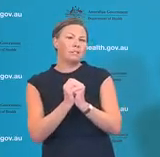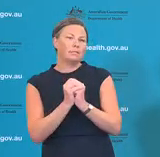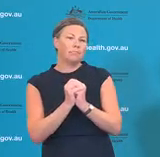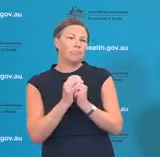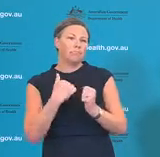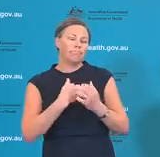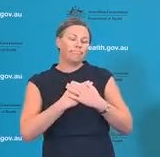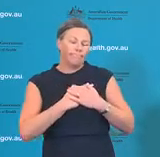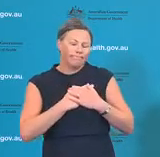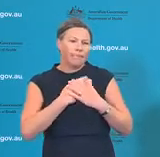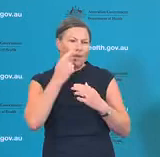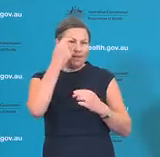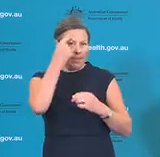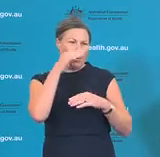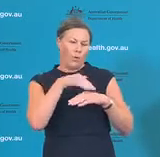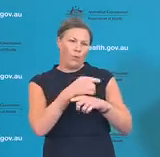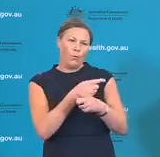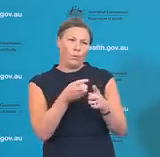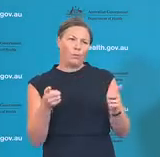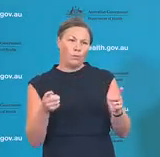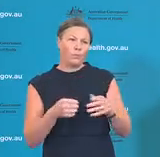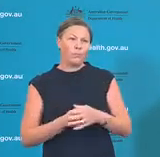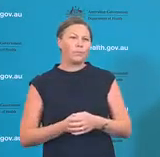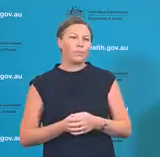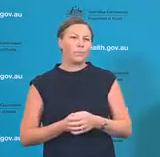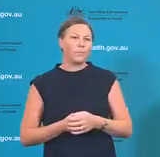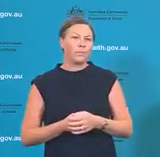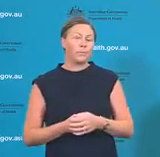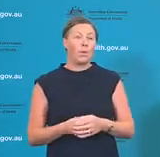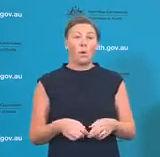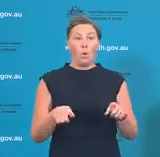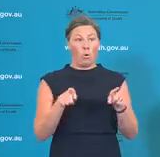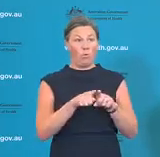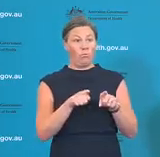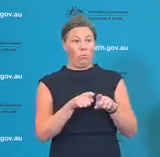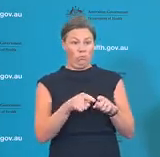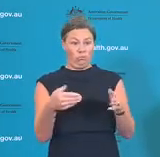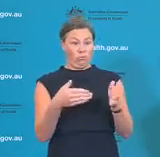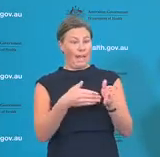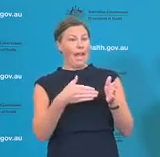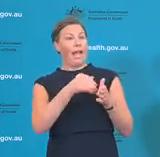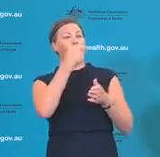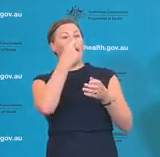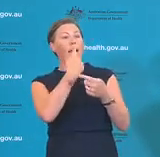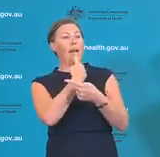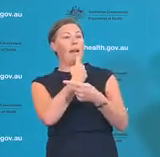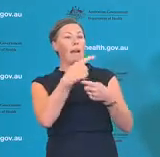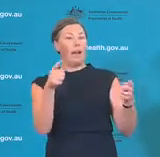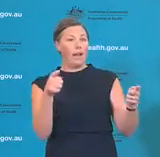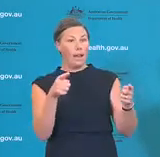to all of them. Also we can tell you today that now more than 420,000